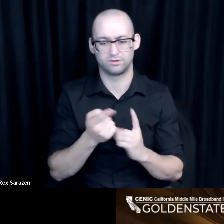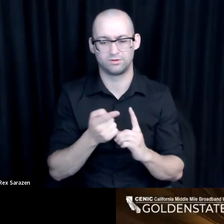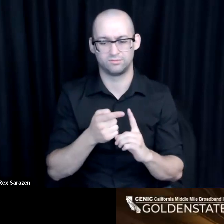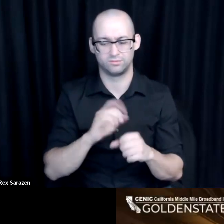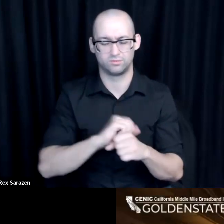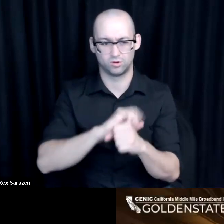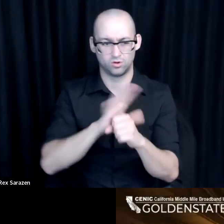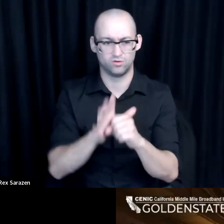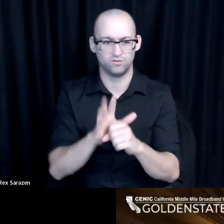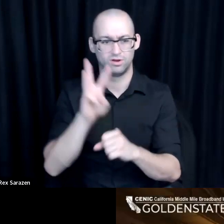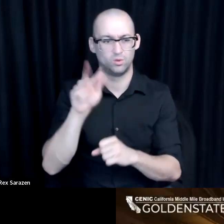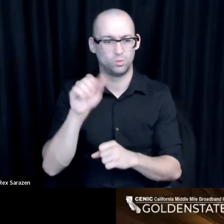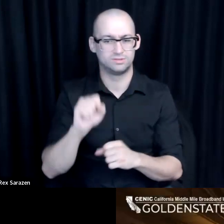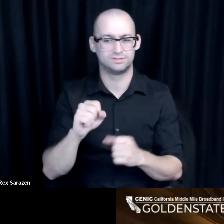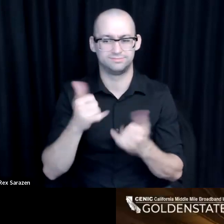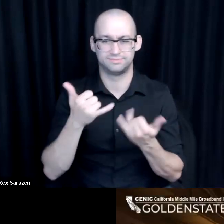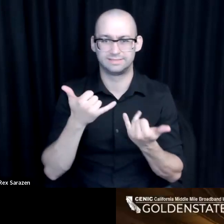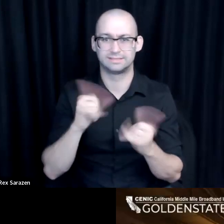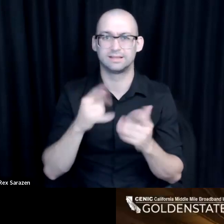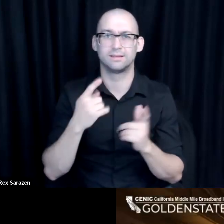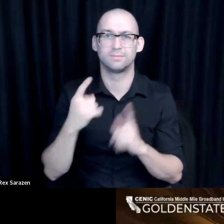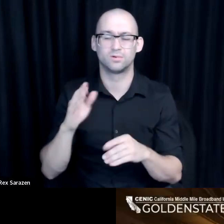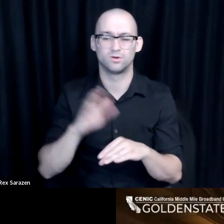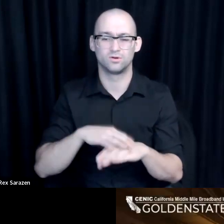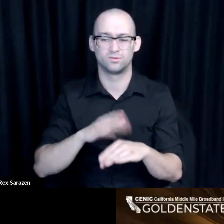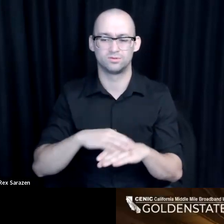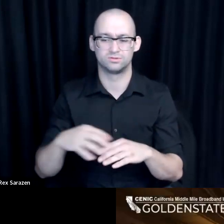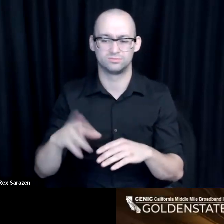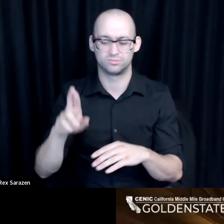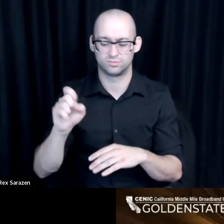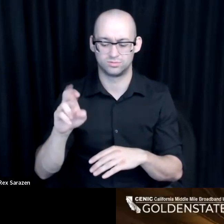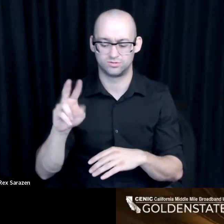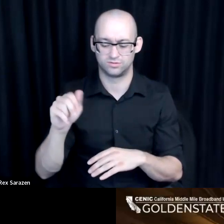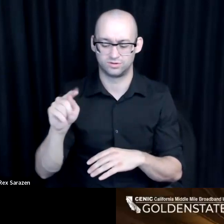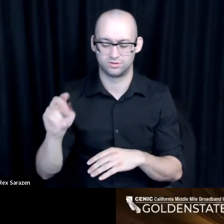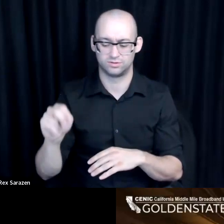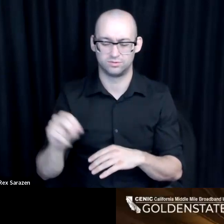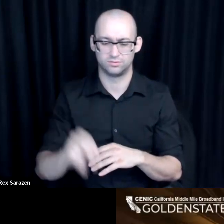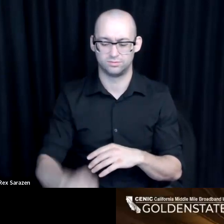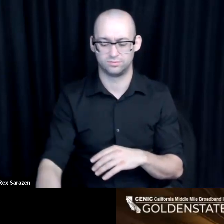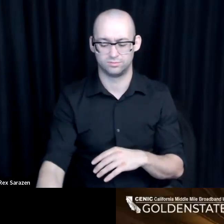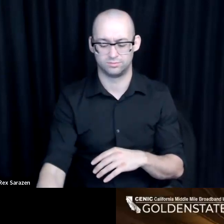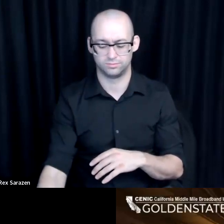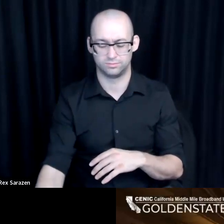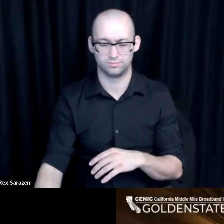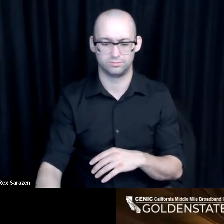still problematic on reservations in 2021 , I think July was the first one. We had